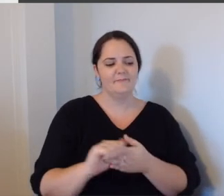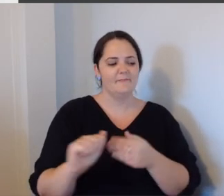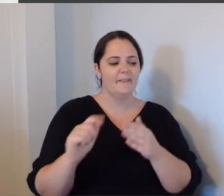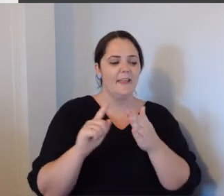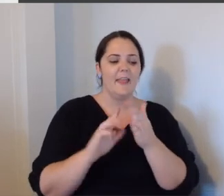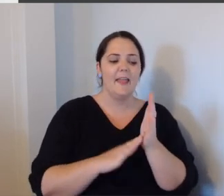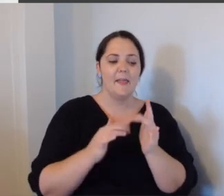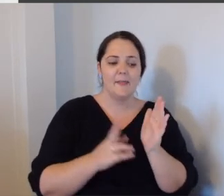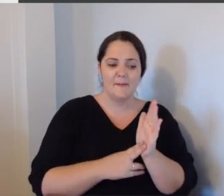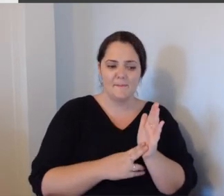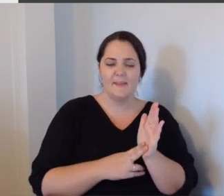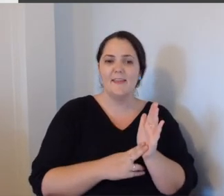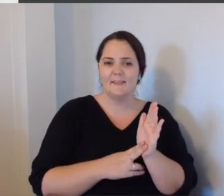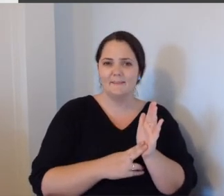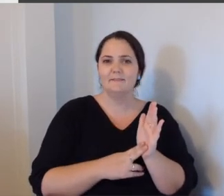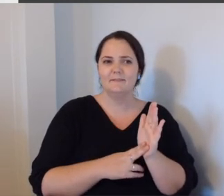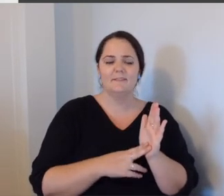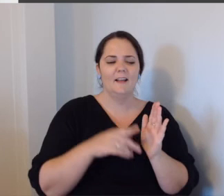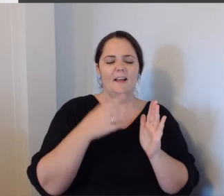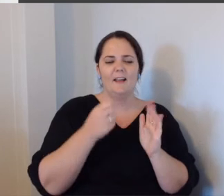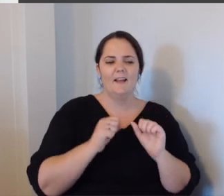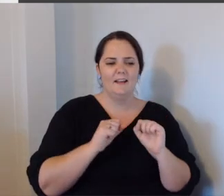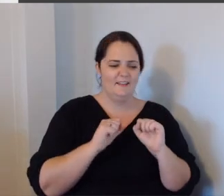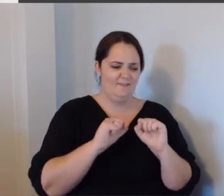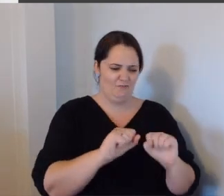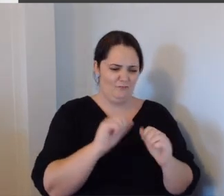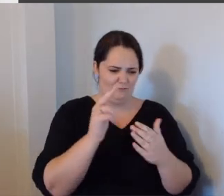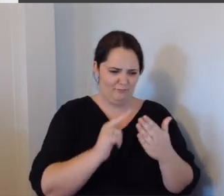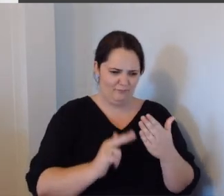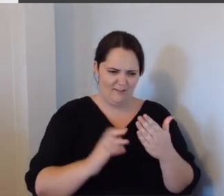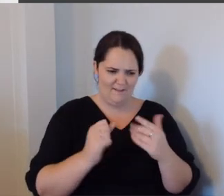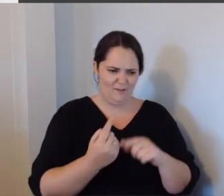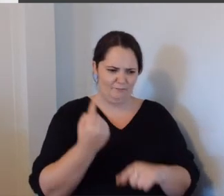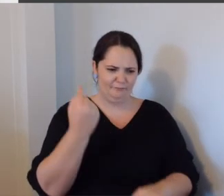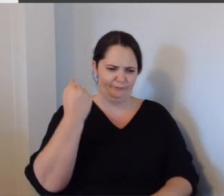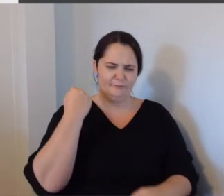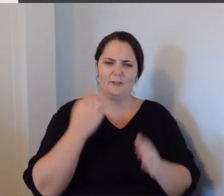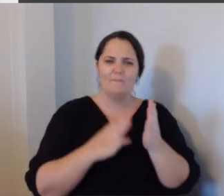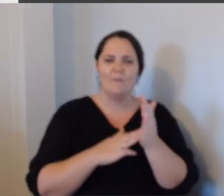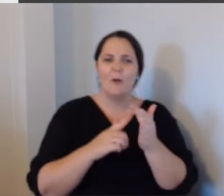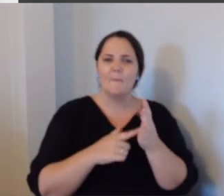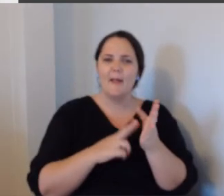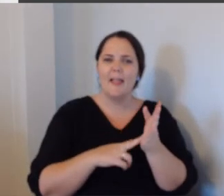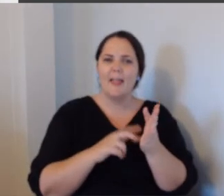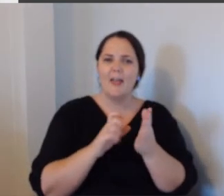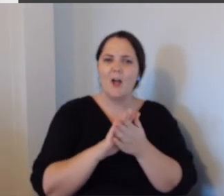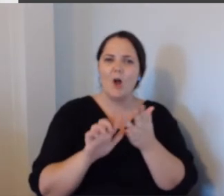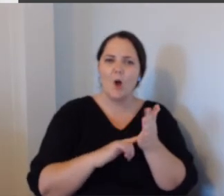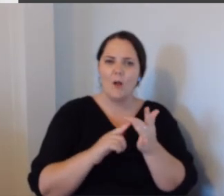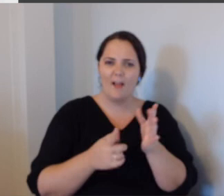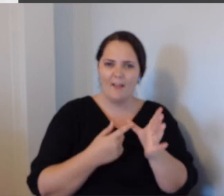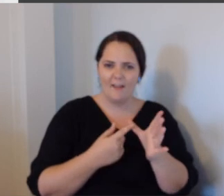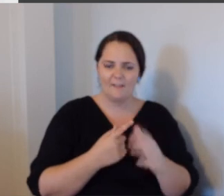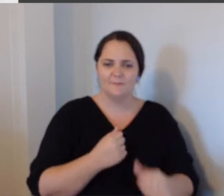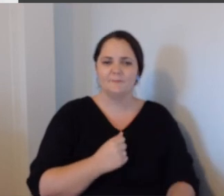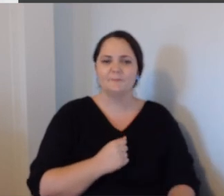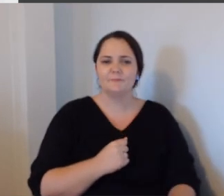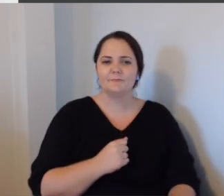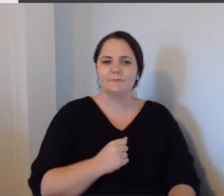back as far as Dürer's engraving of melancholia. Now, Emin works in a diaristic mode of address